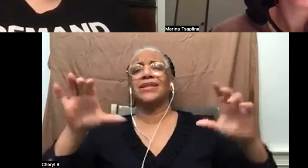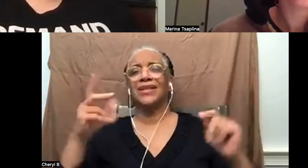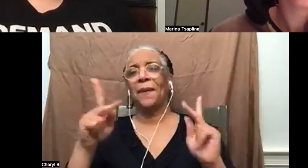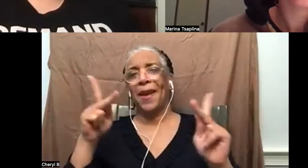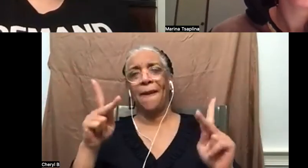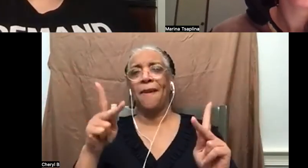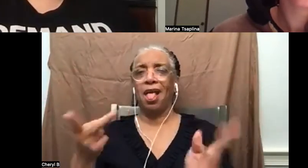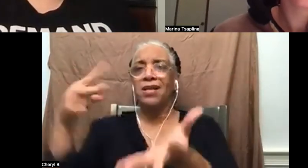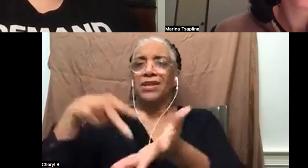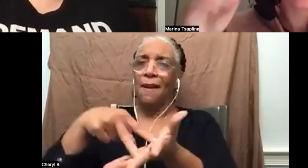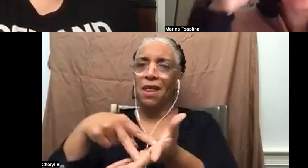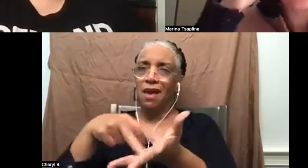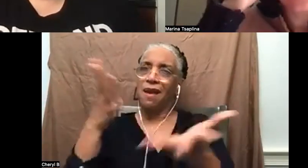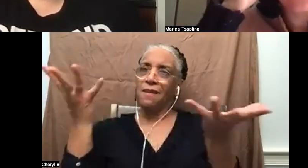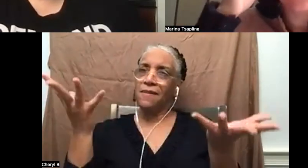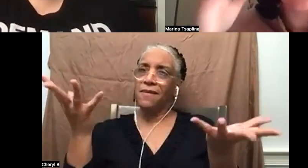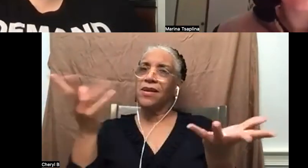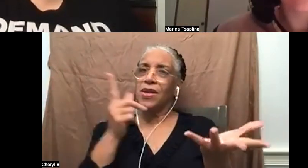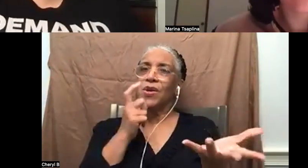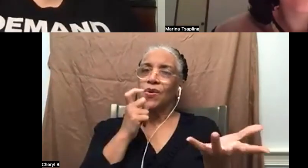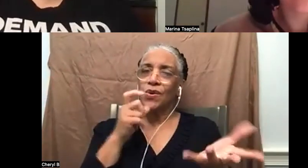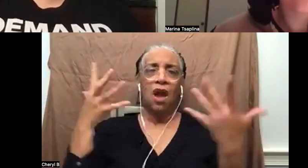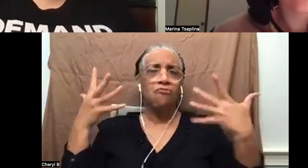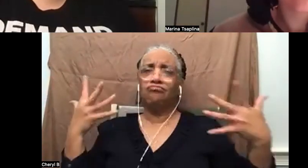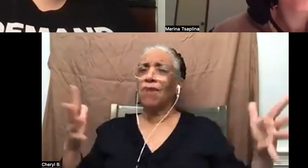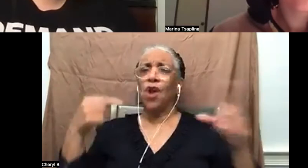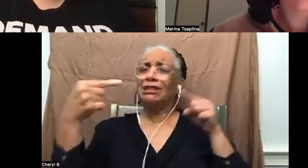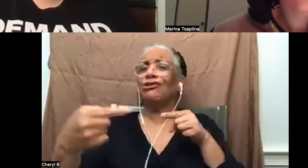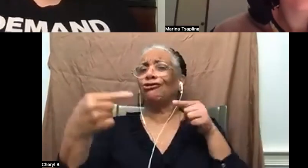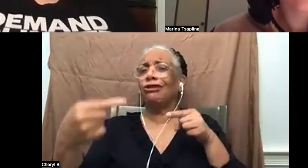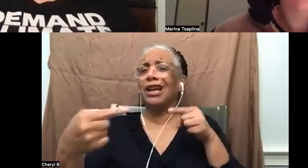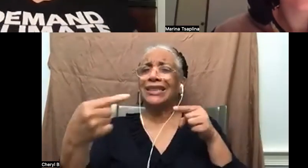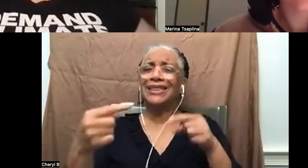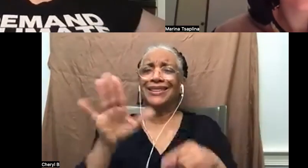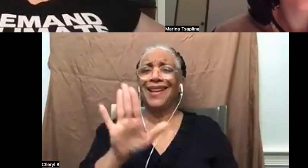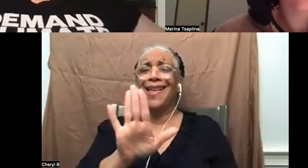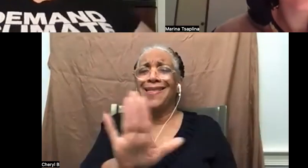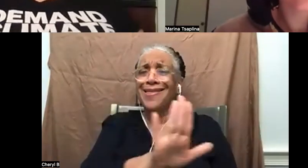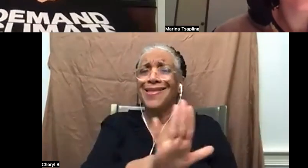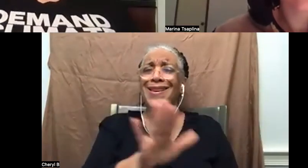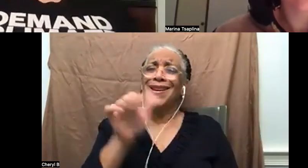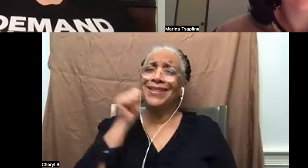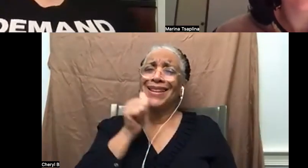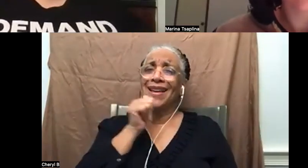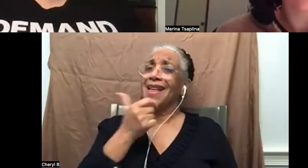who are already struggling so much in their daily lives and they're out there fighting the good fight, whatever that